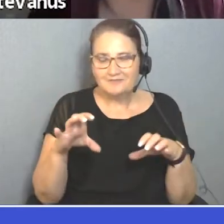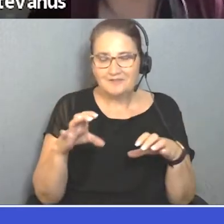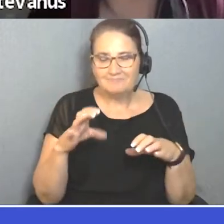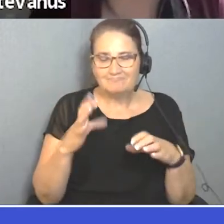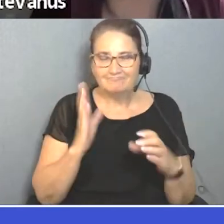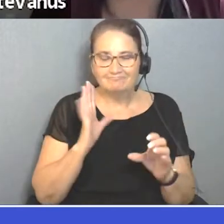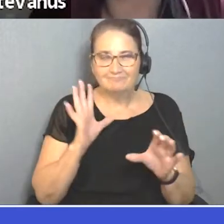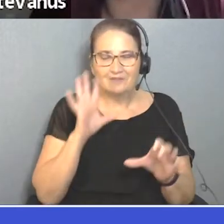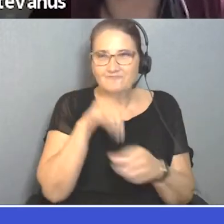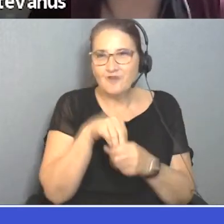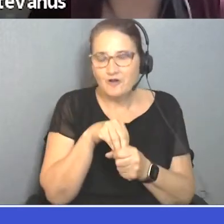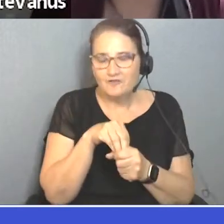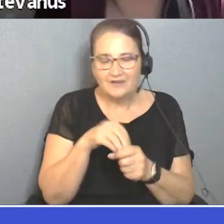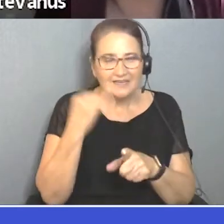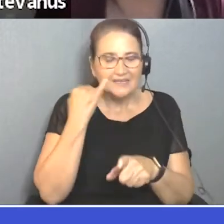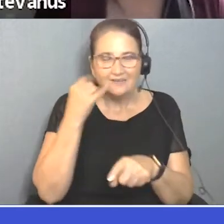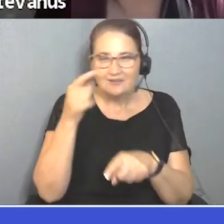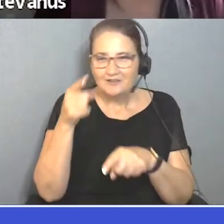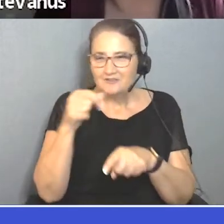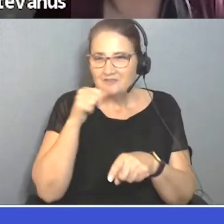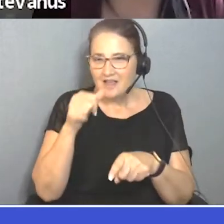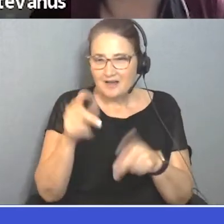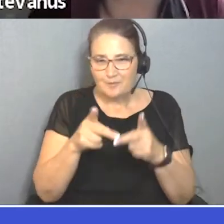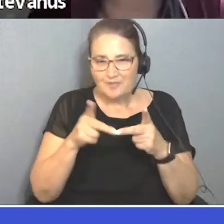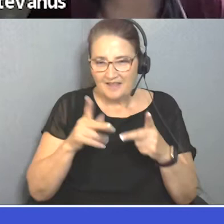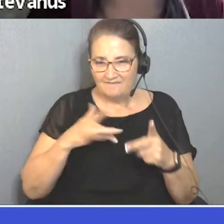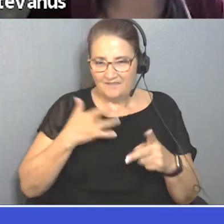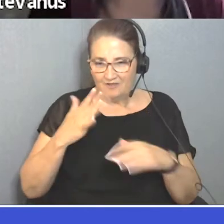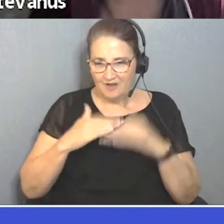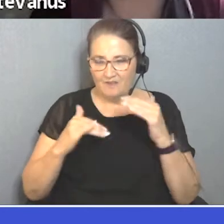feel comfortable, you may want to transition to where you have a little